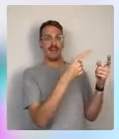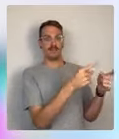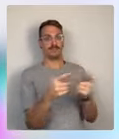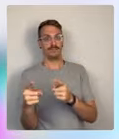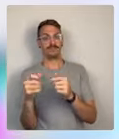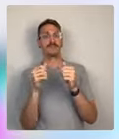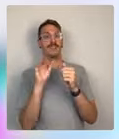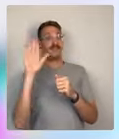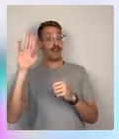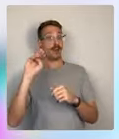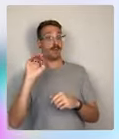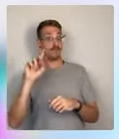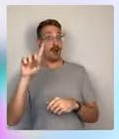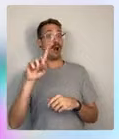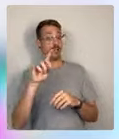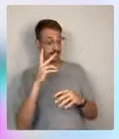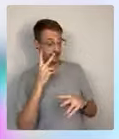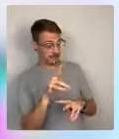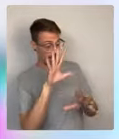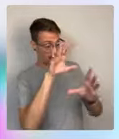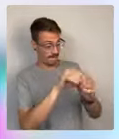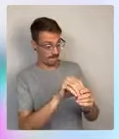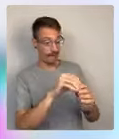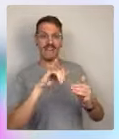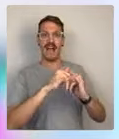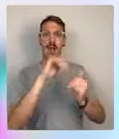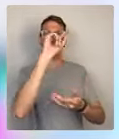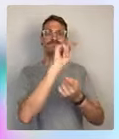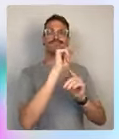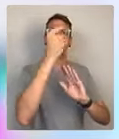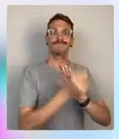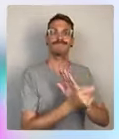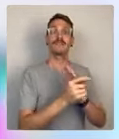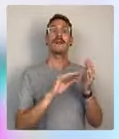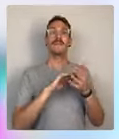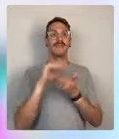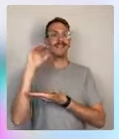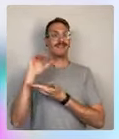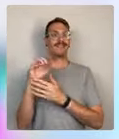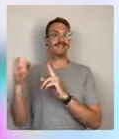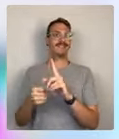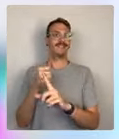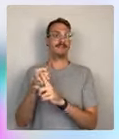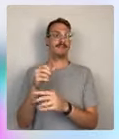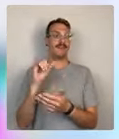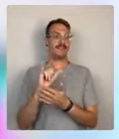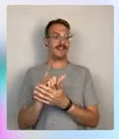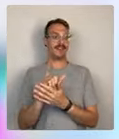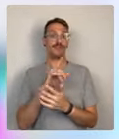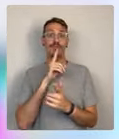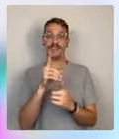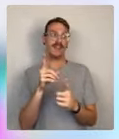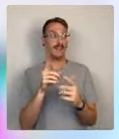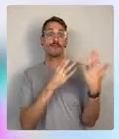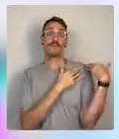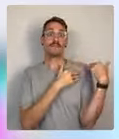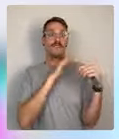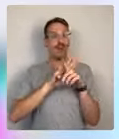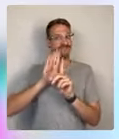that we can autonomously replicate some of these actions that their mods are taking, further reducing the impact that really is responsibility